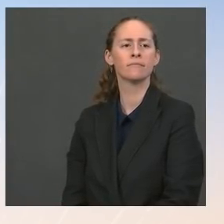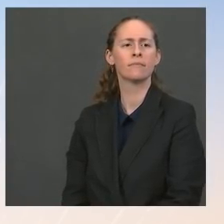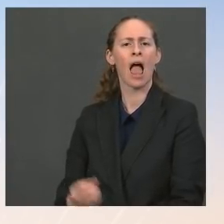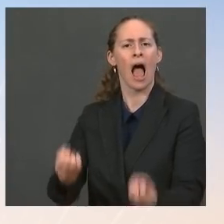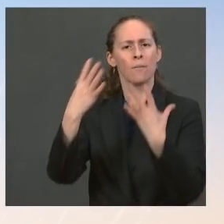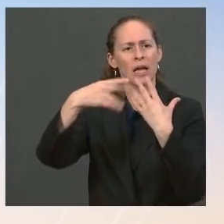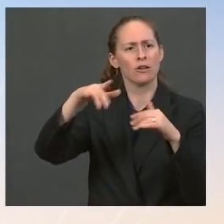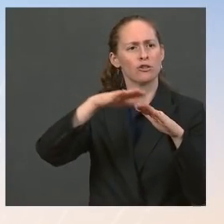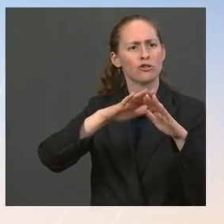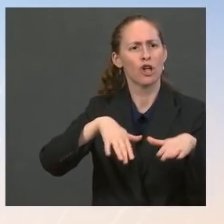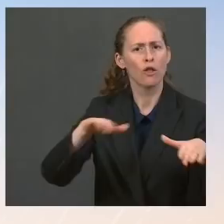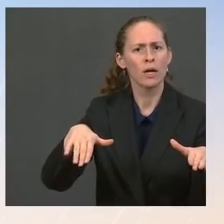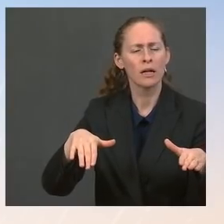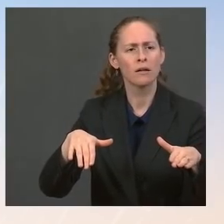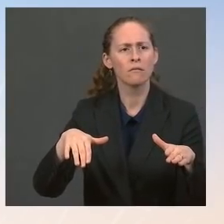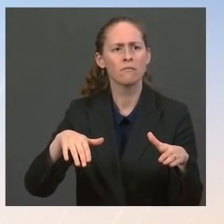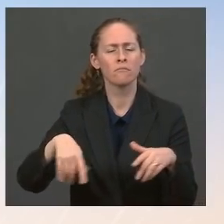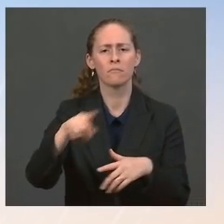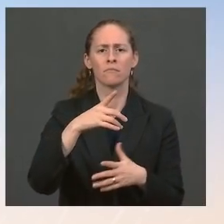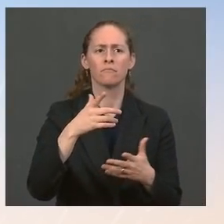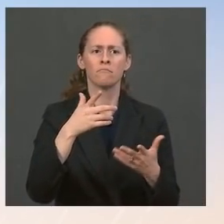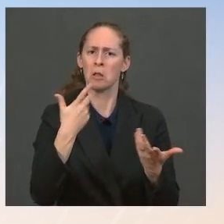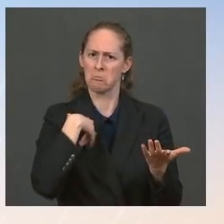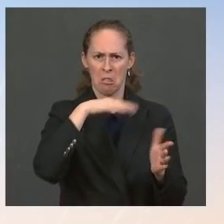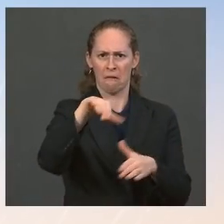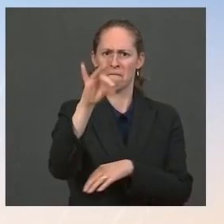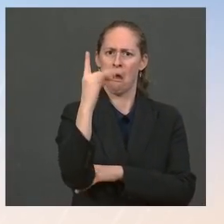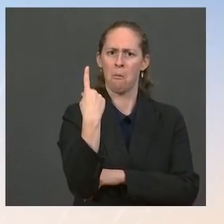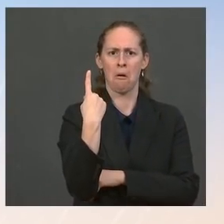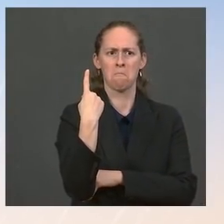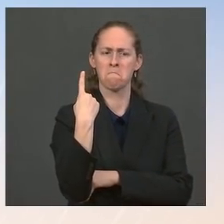But I will tell you that we have experts at the airport